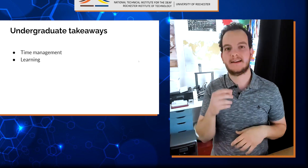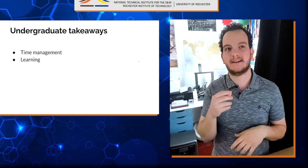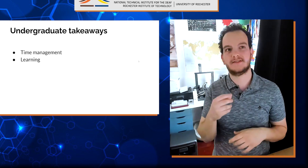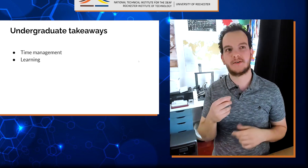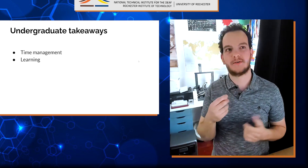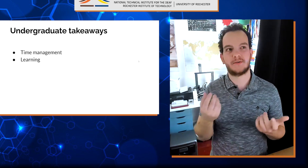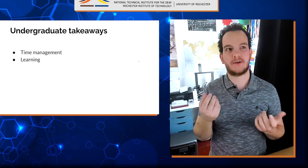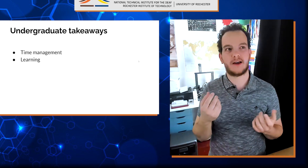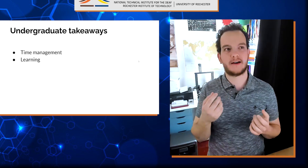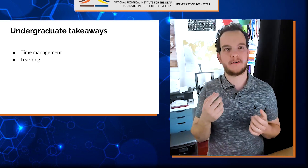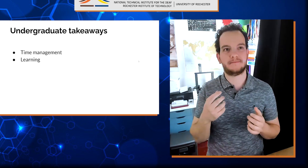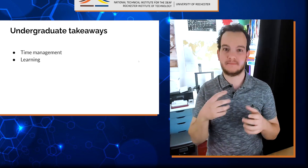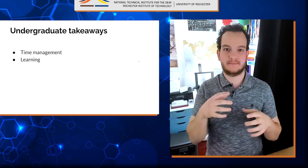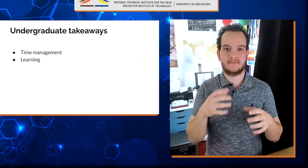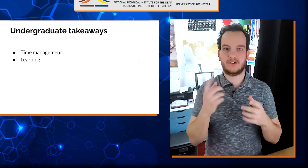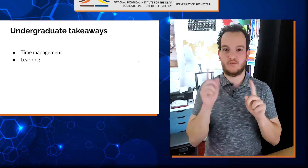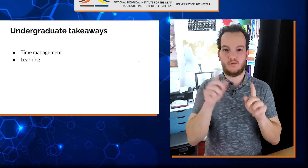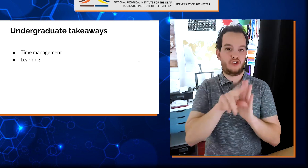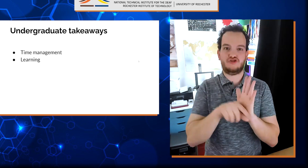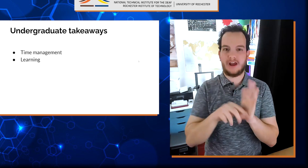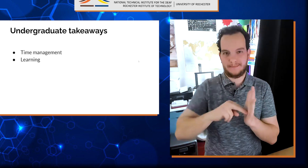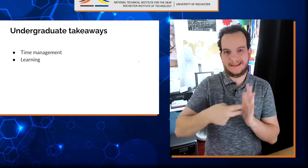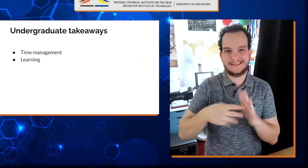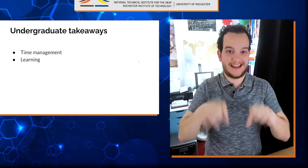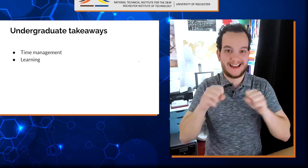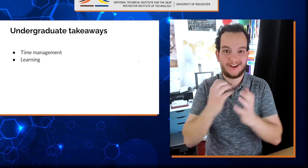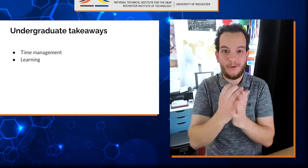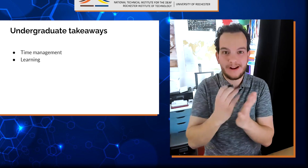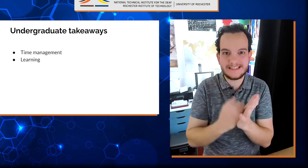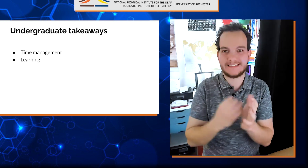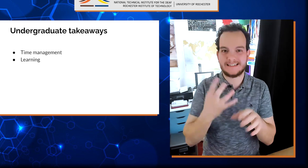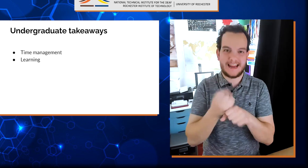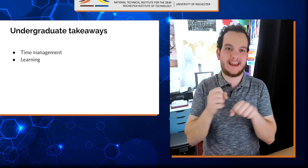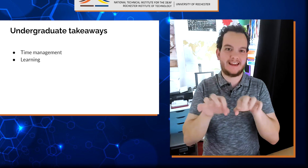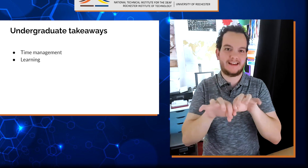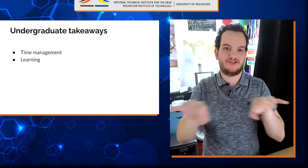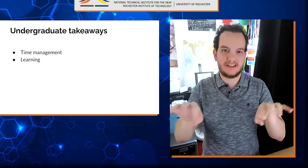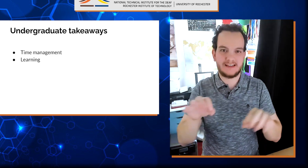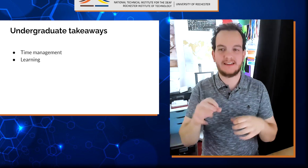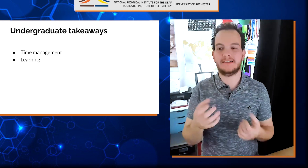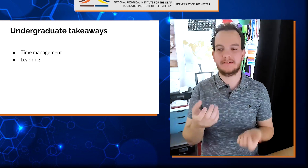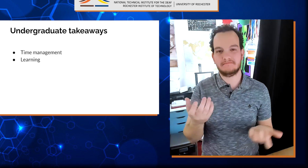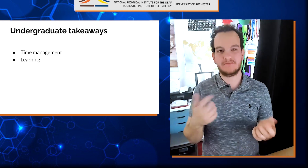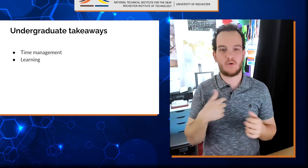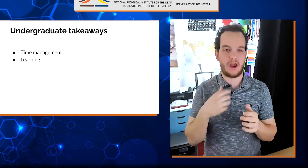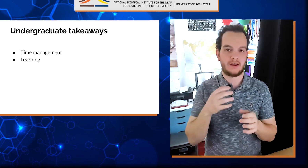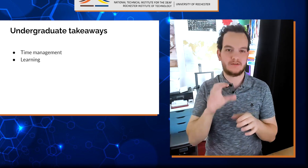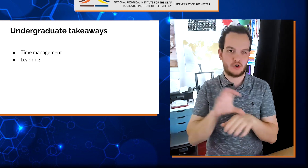Second, undergraduate takeaway was learning. I mean, of course, you take many courses